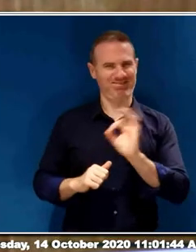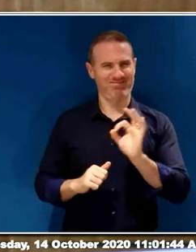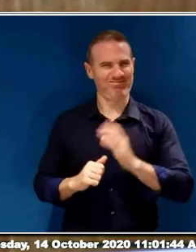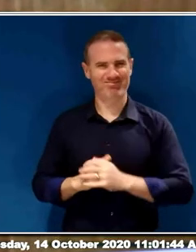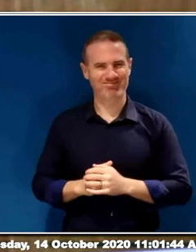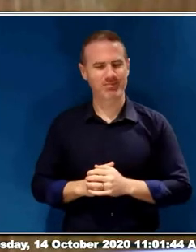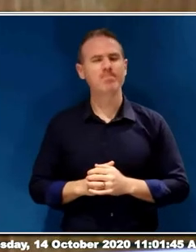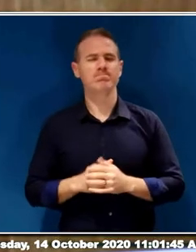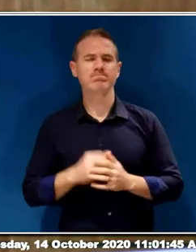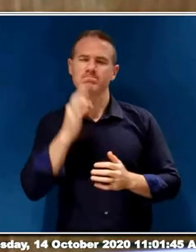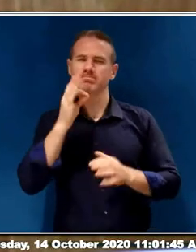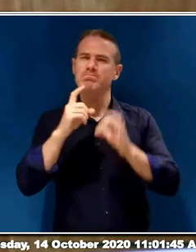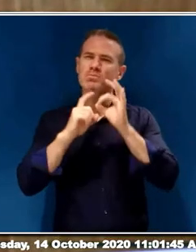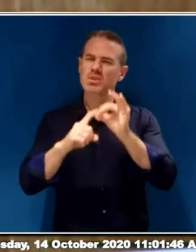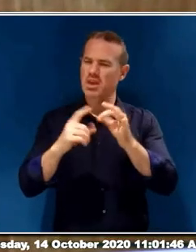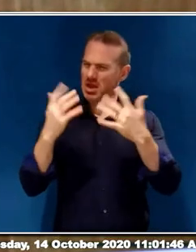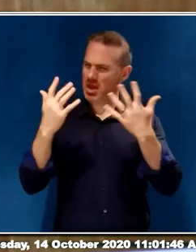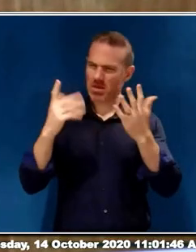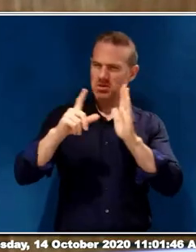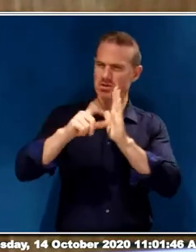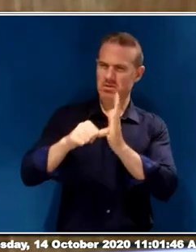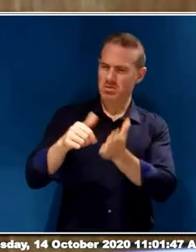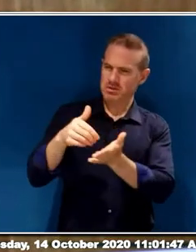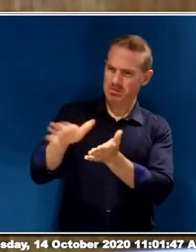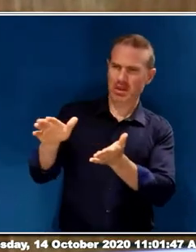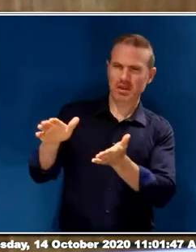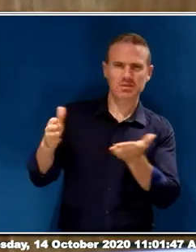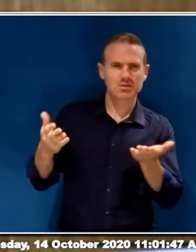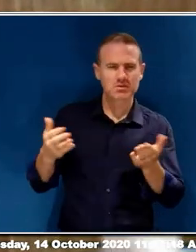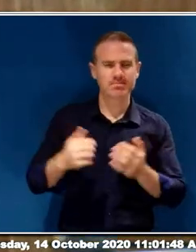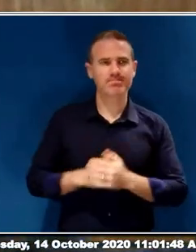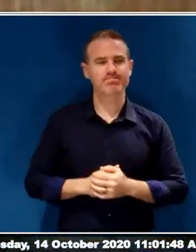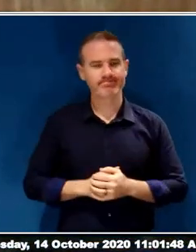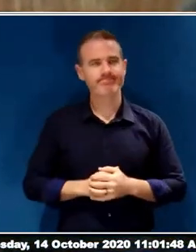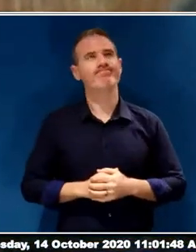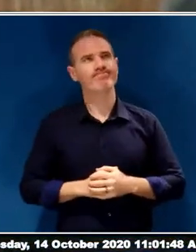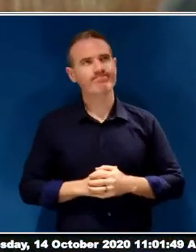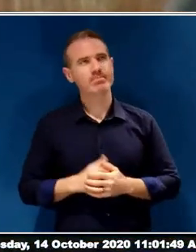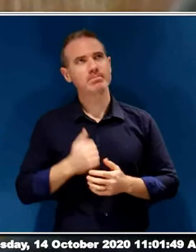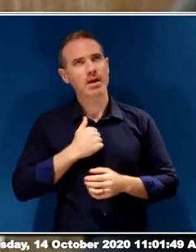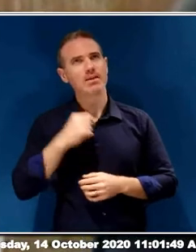So Kobe was suspended four times during the short time that he was